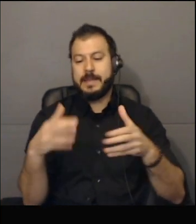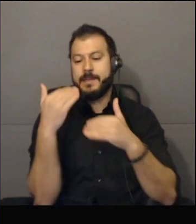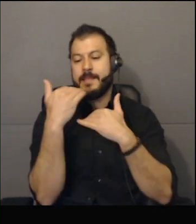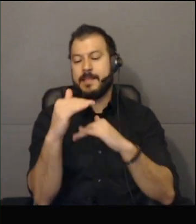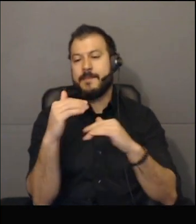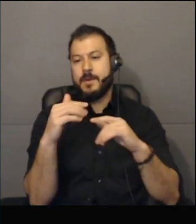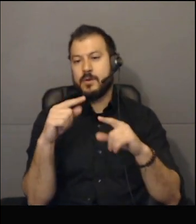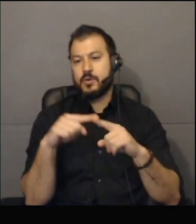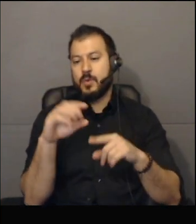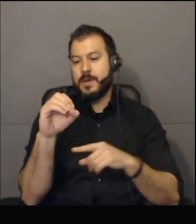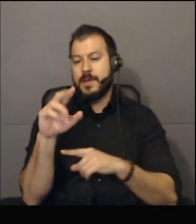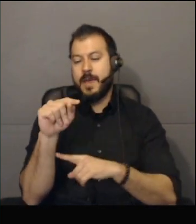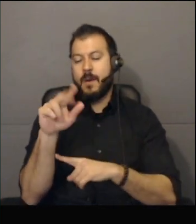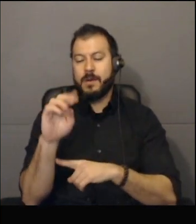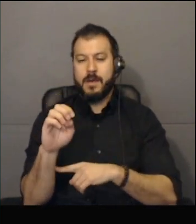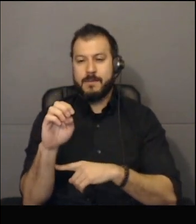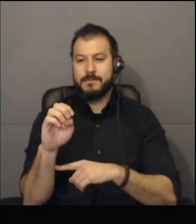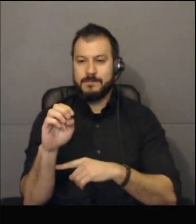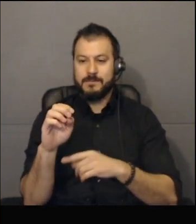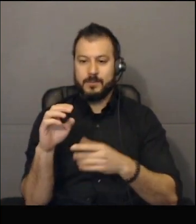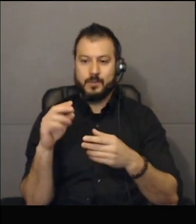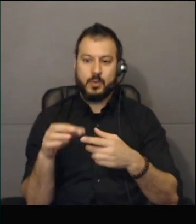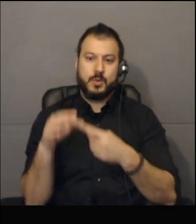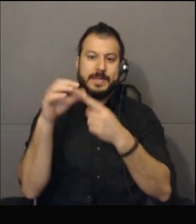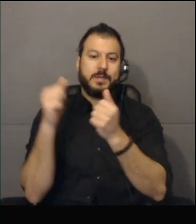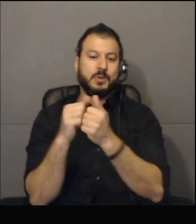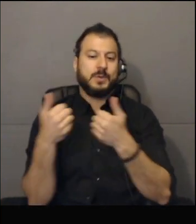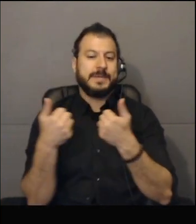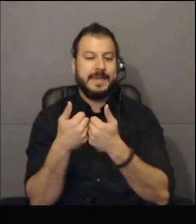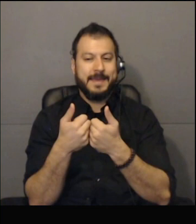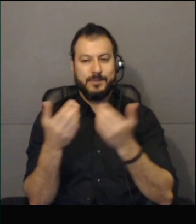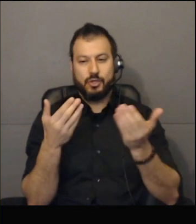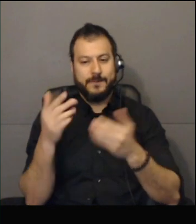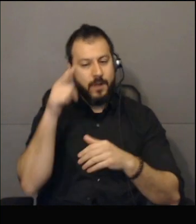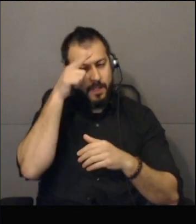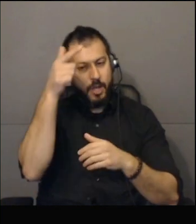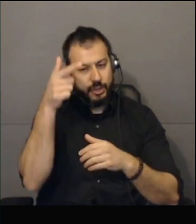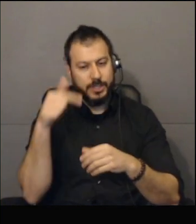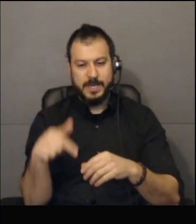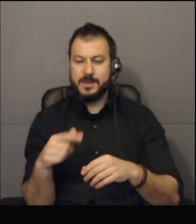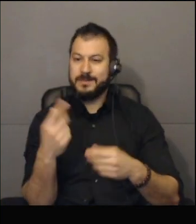Server logic. Here are two examples where this is most applicable.